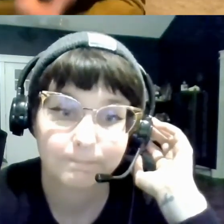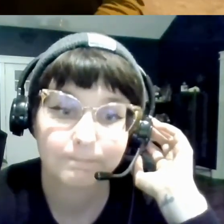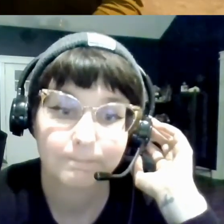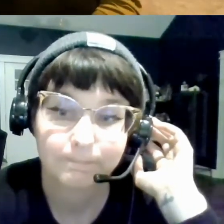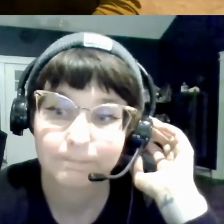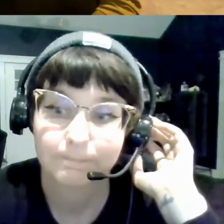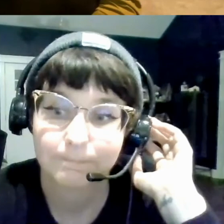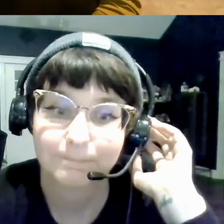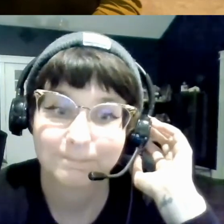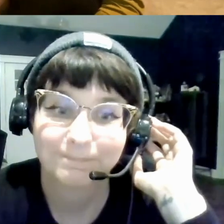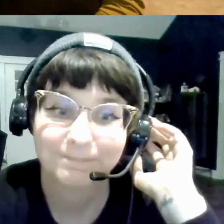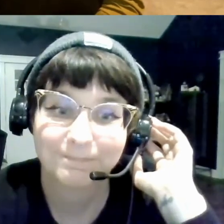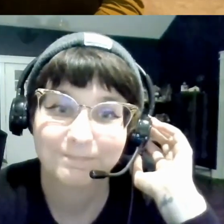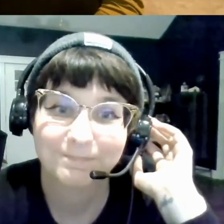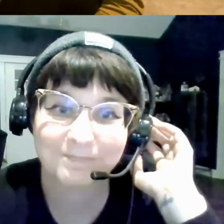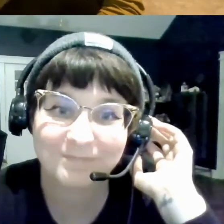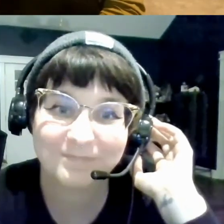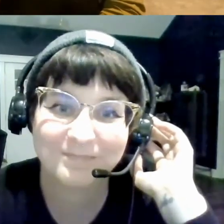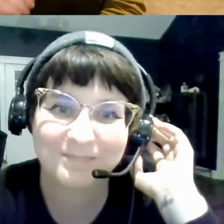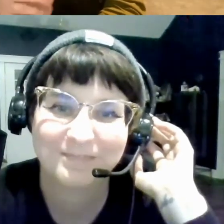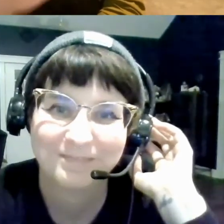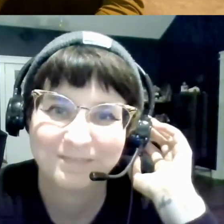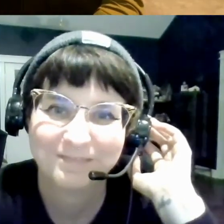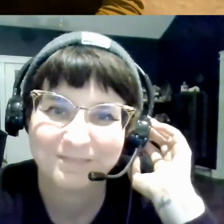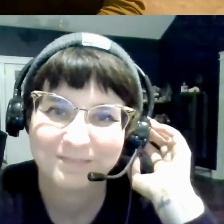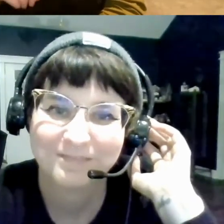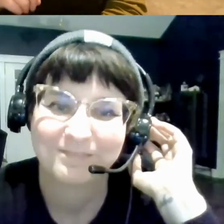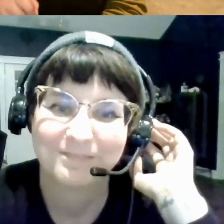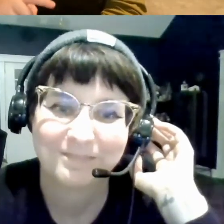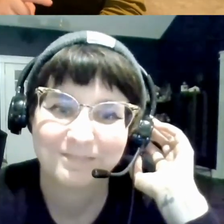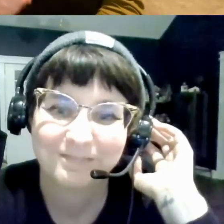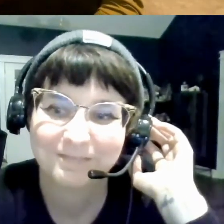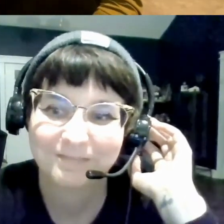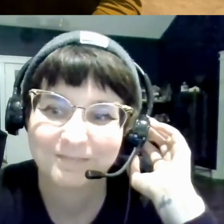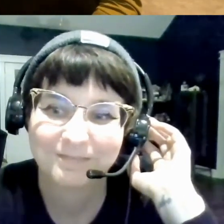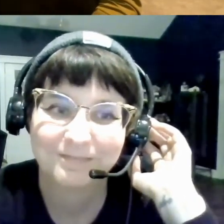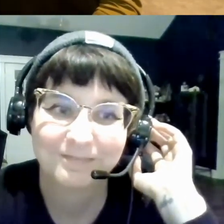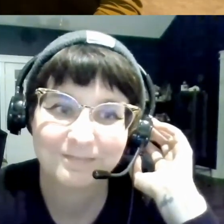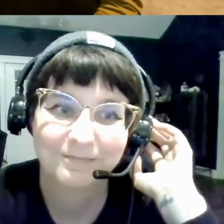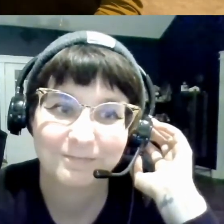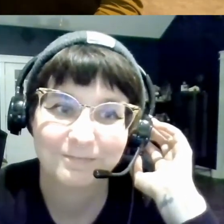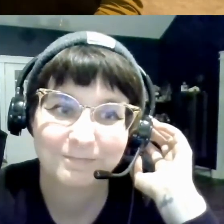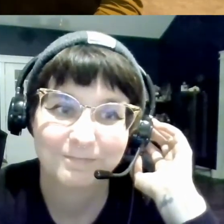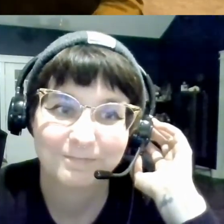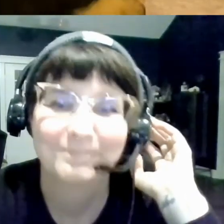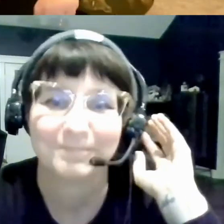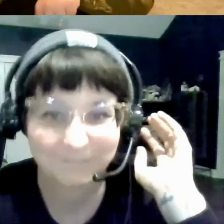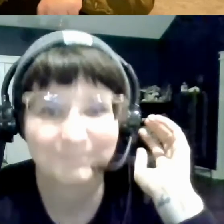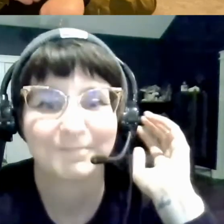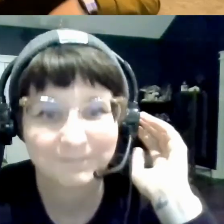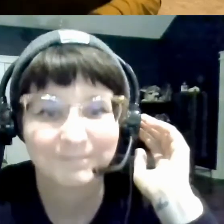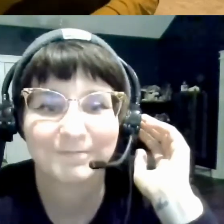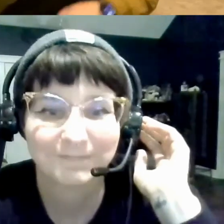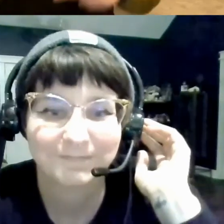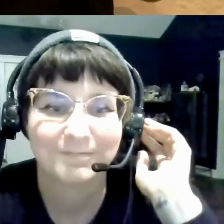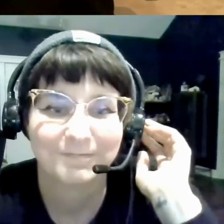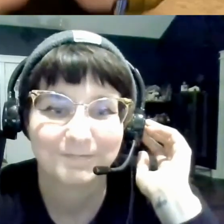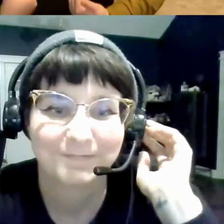That was a great question and a great answer. And I'm aware that many of us are very tired and exhausted because of the work that we do,